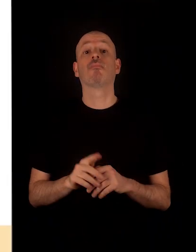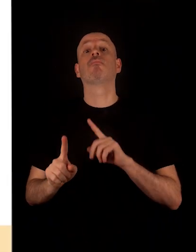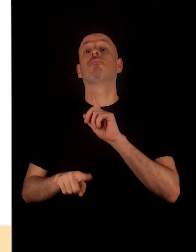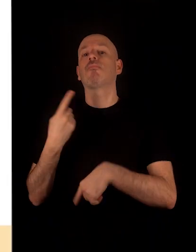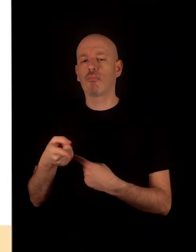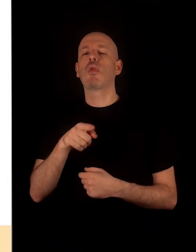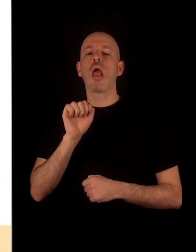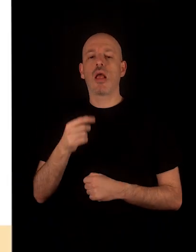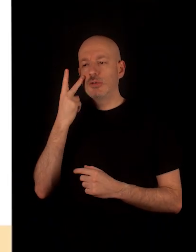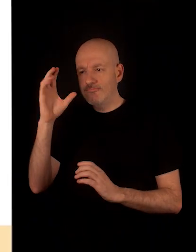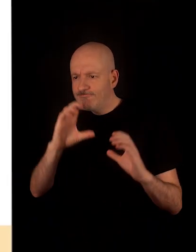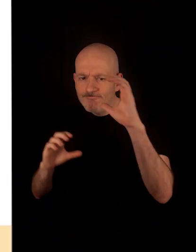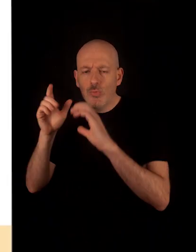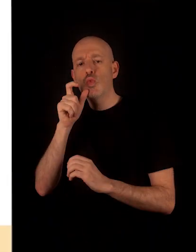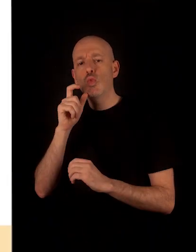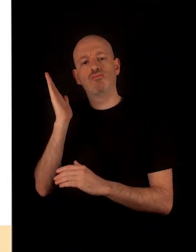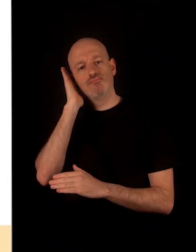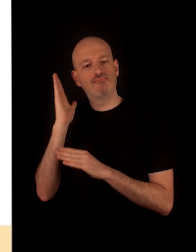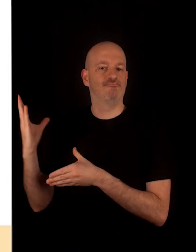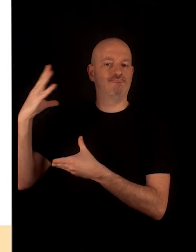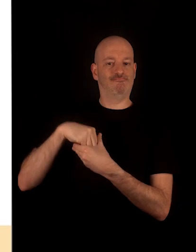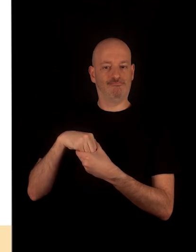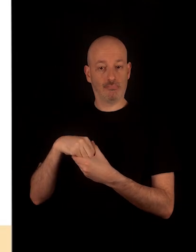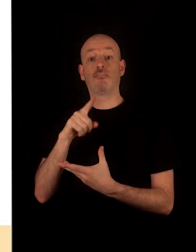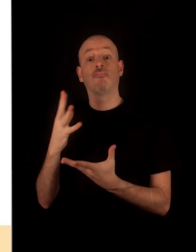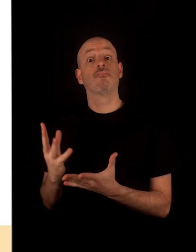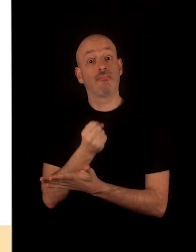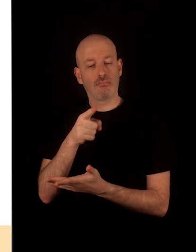where you can select the residents.